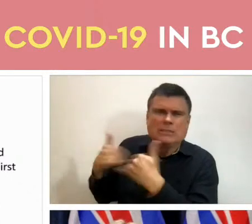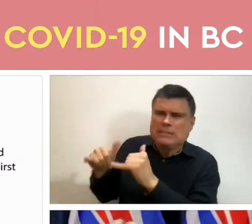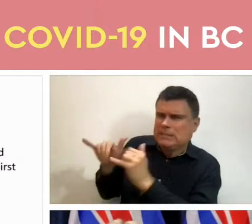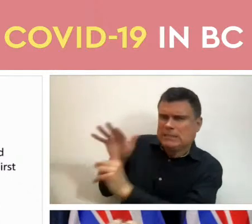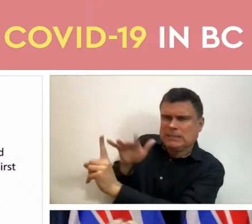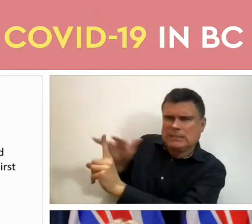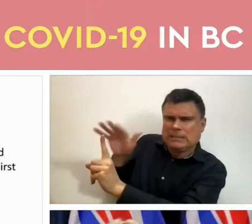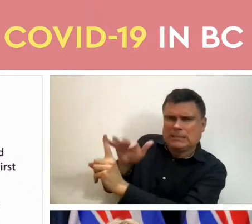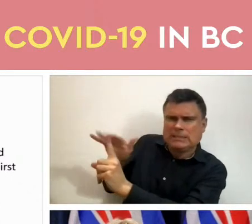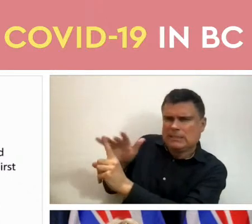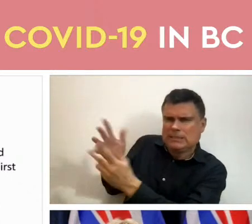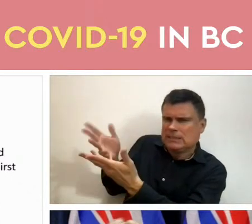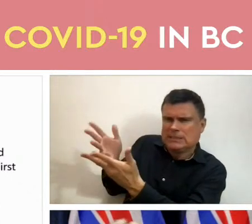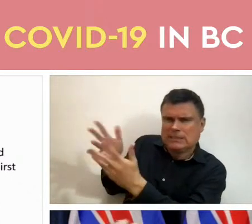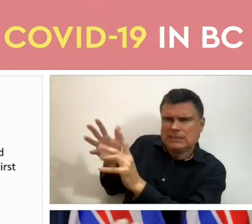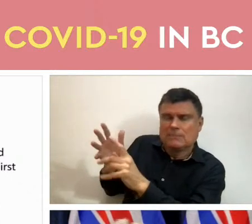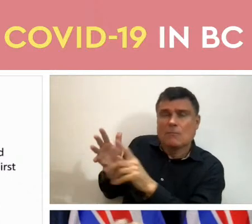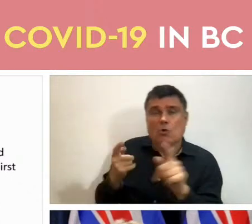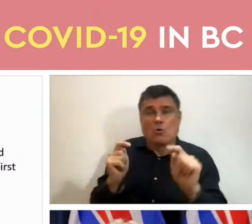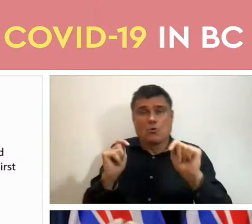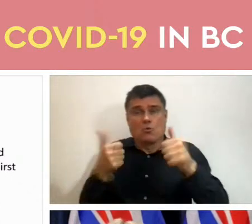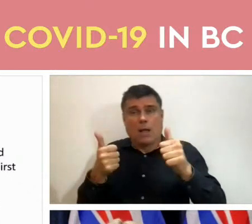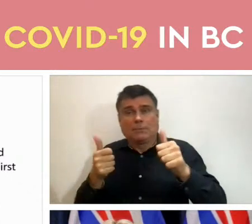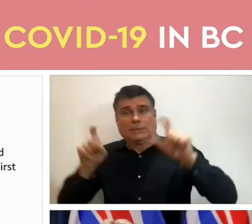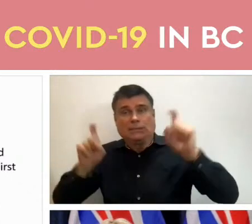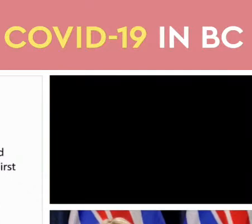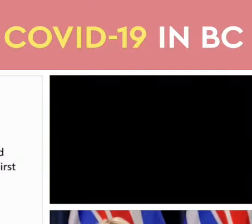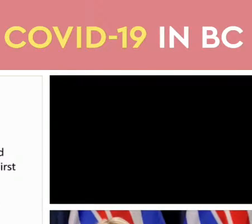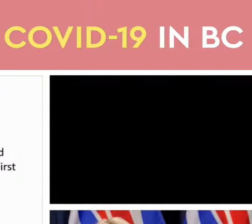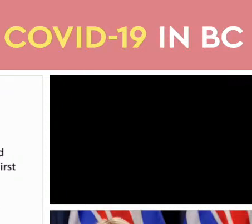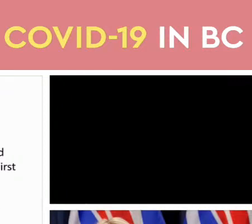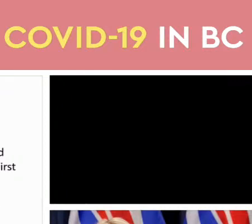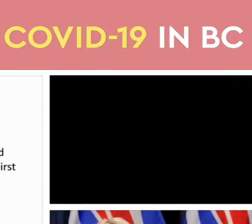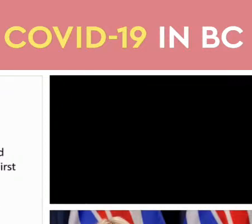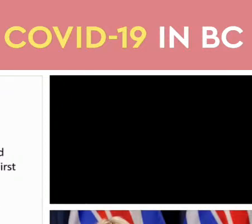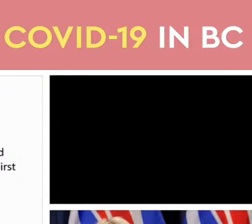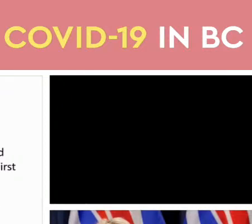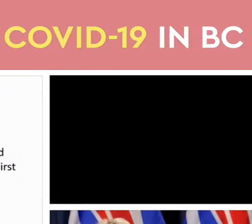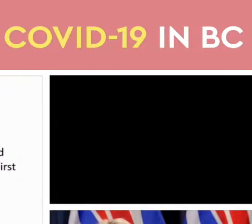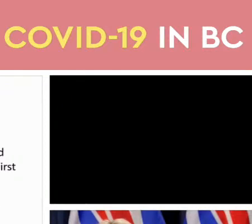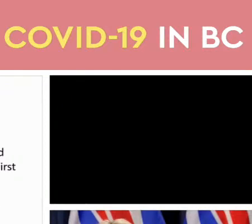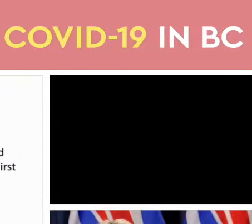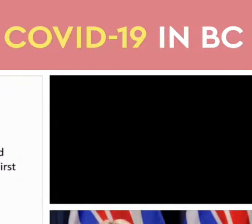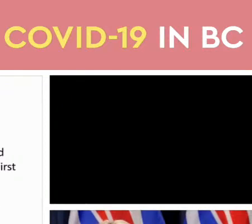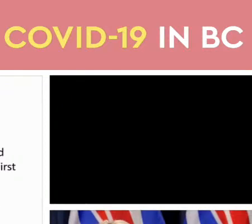supplement the testing so that we can understand how it's moving through our communities